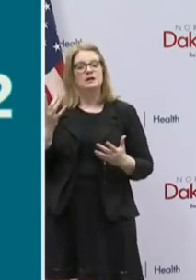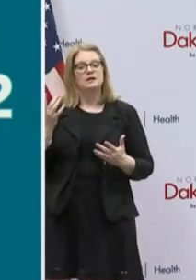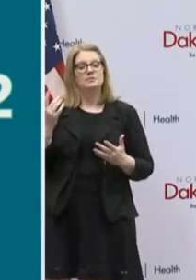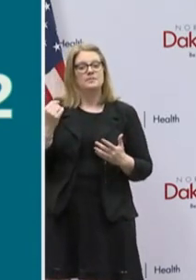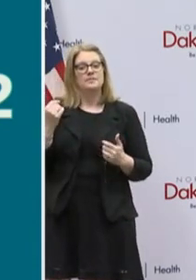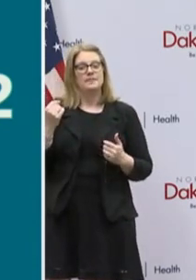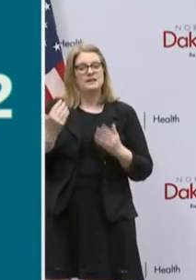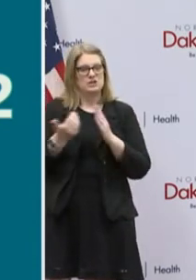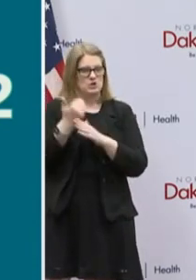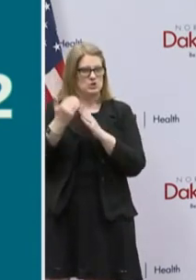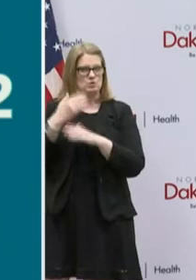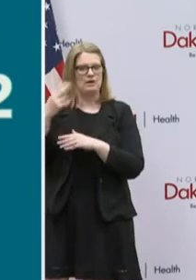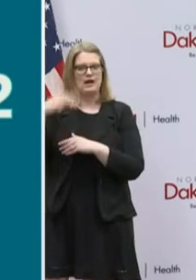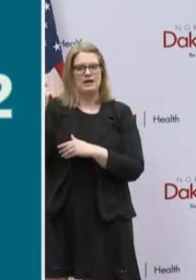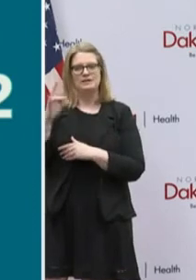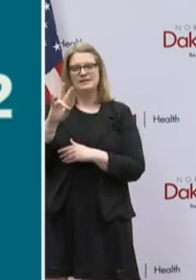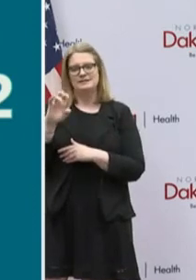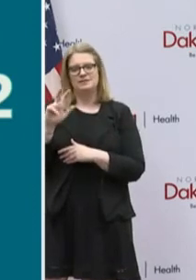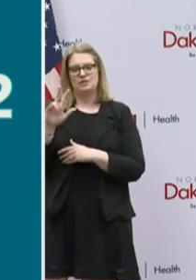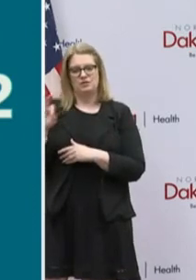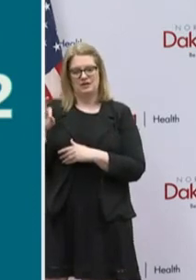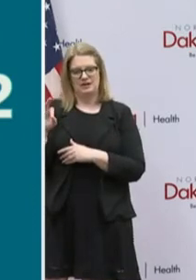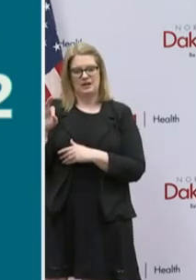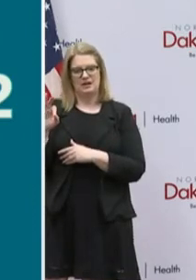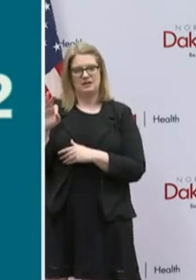NEW HIGH IN TERMS OF ACTIVE CASES AMONG OUR PREVIOUS RECORD